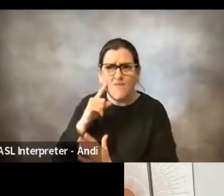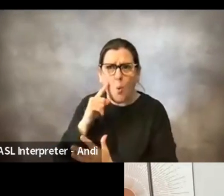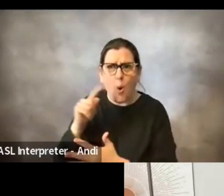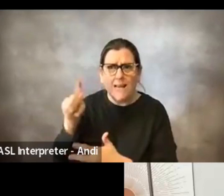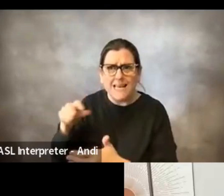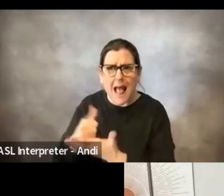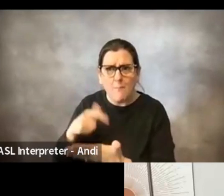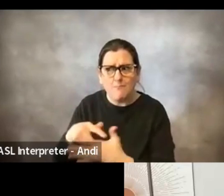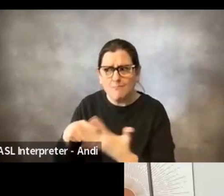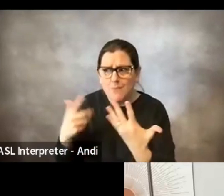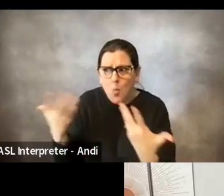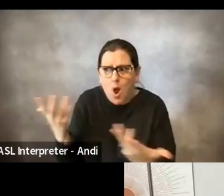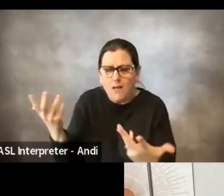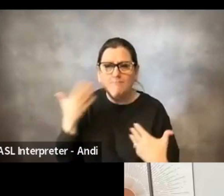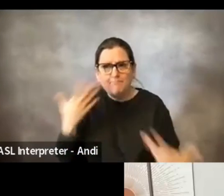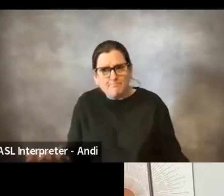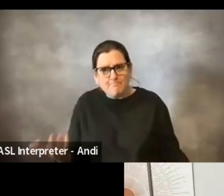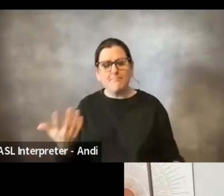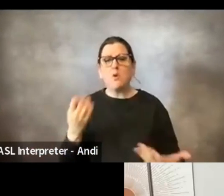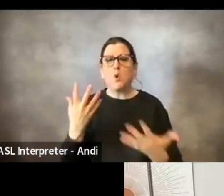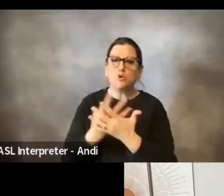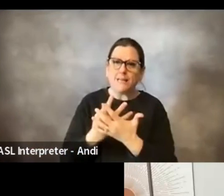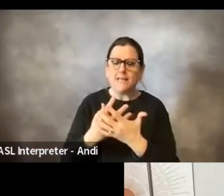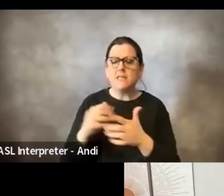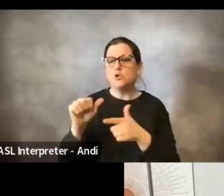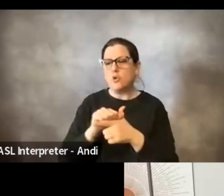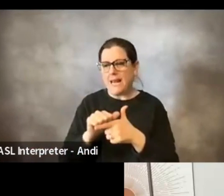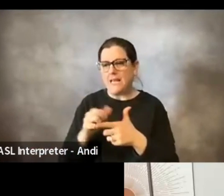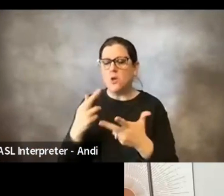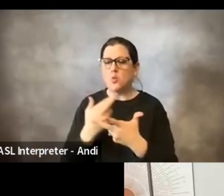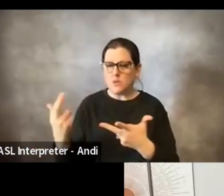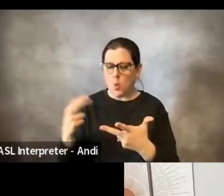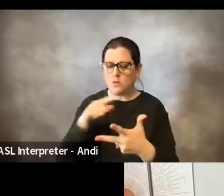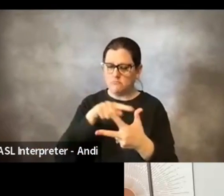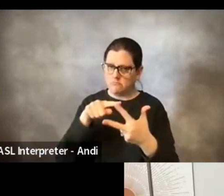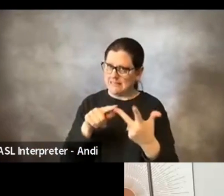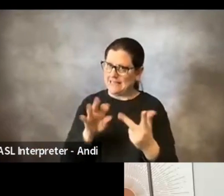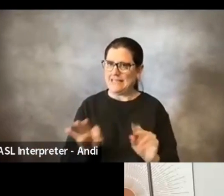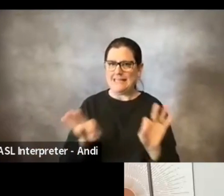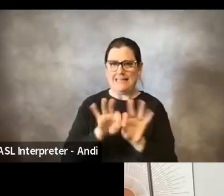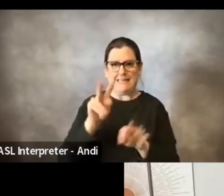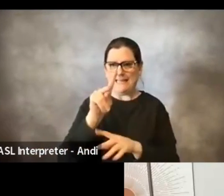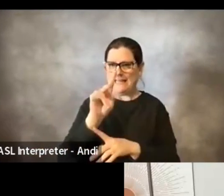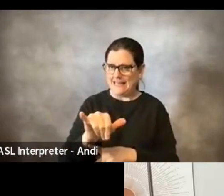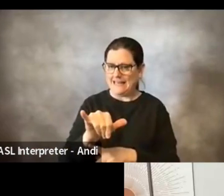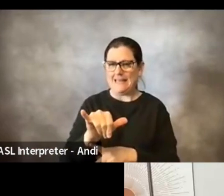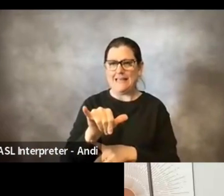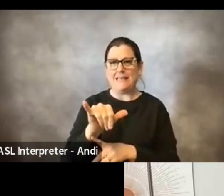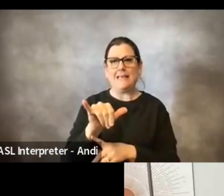screening, training, resources, that's going to be the key. But this is just such an opportunity